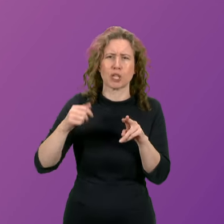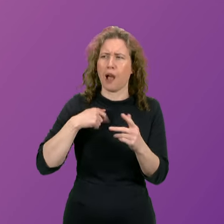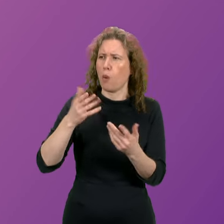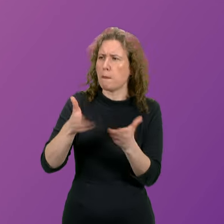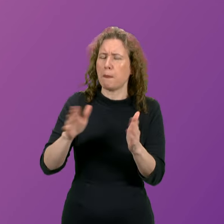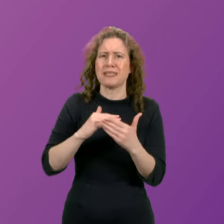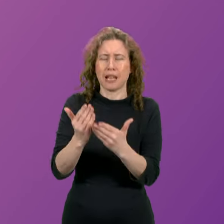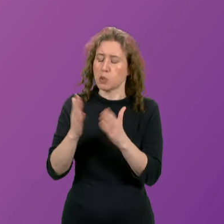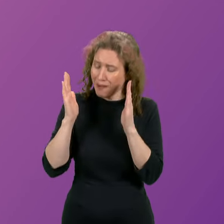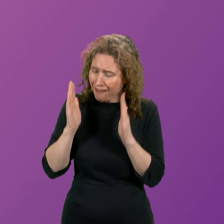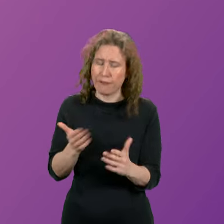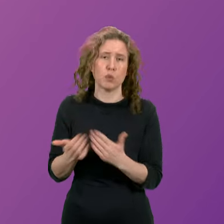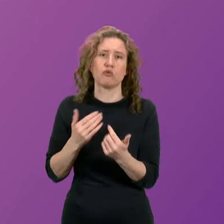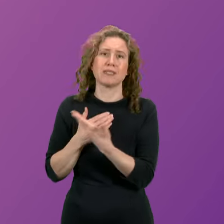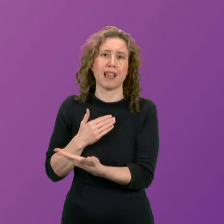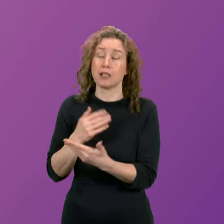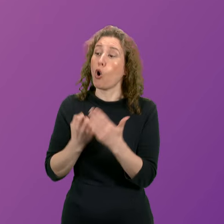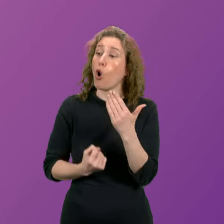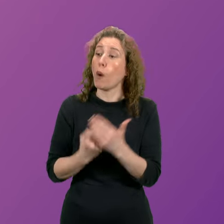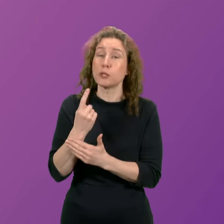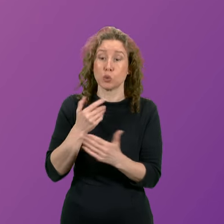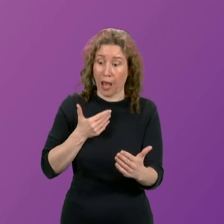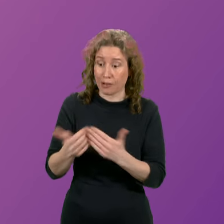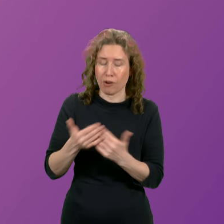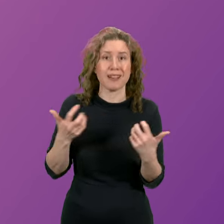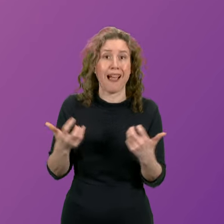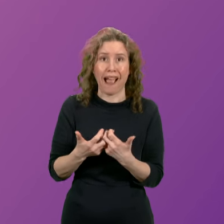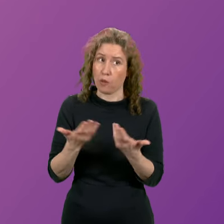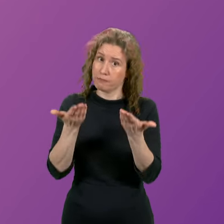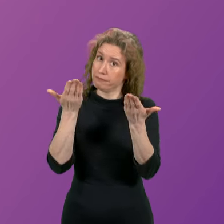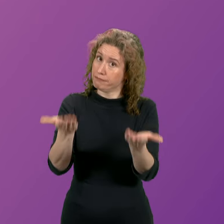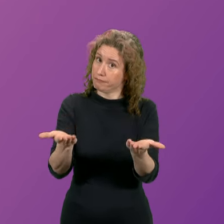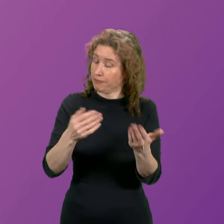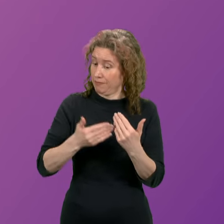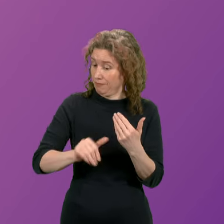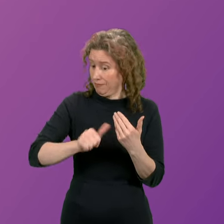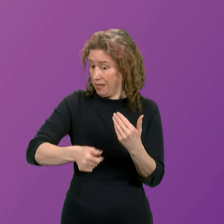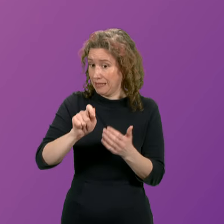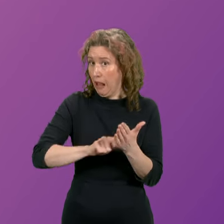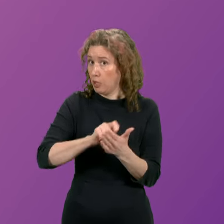have to address. The opportunity to do that is in front of the country in the forthcoming election.